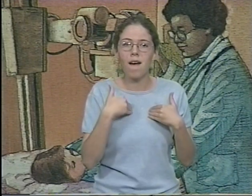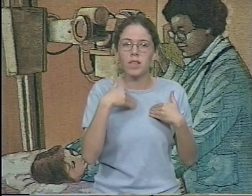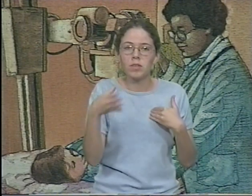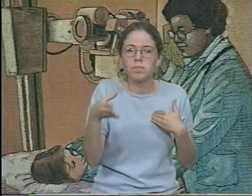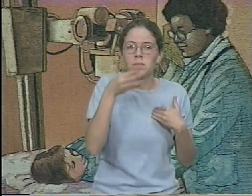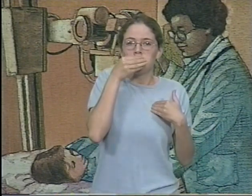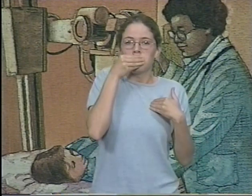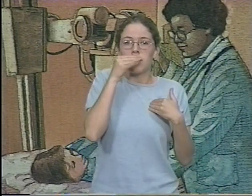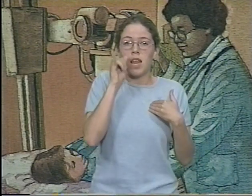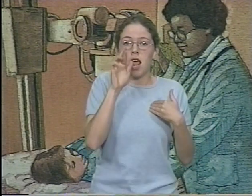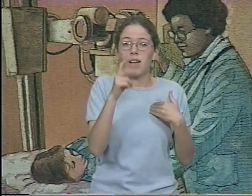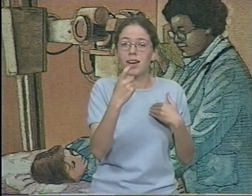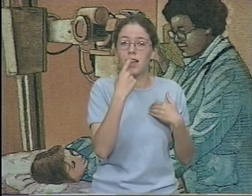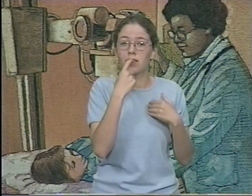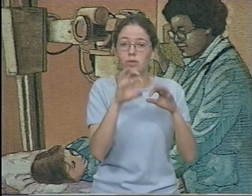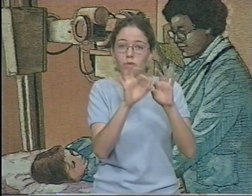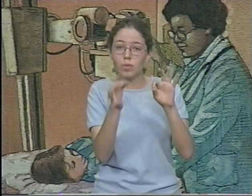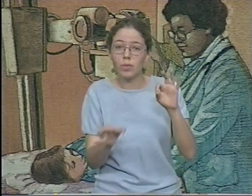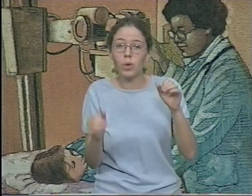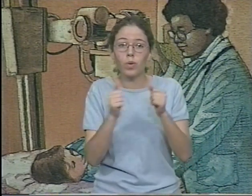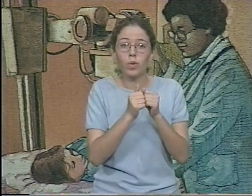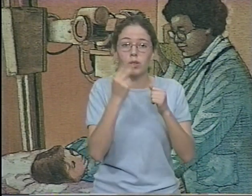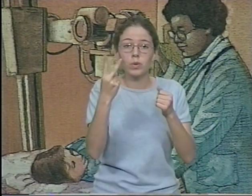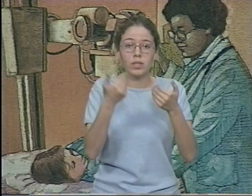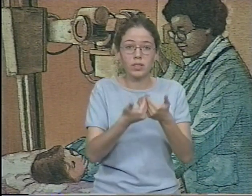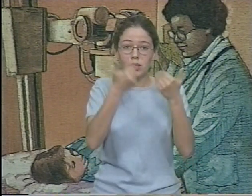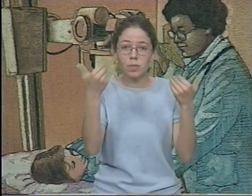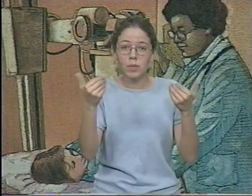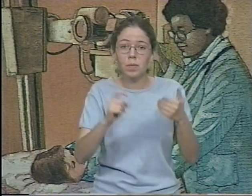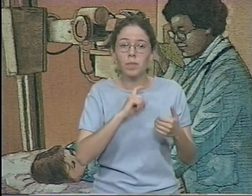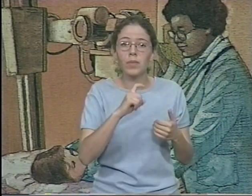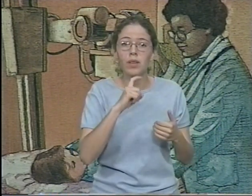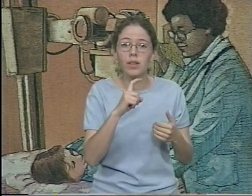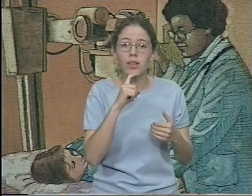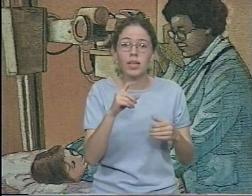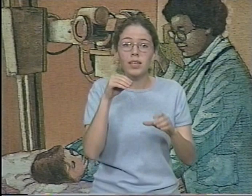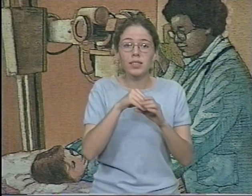within a thick lead lining. When electricity passes through